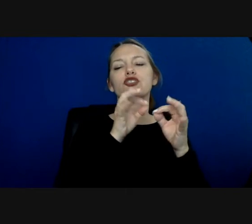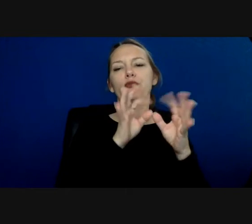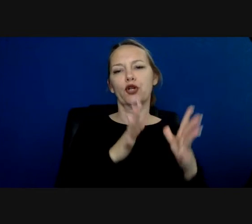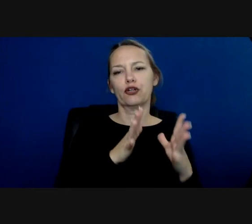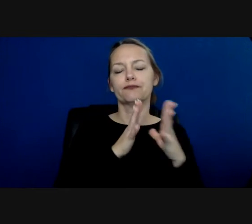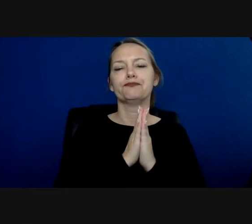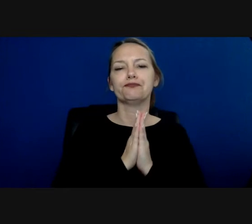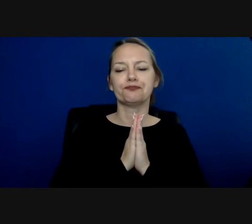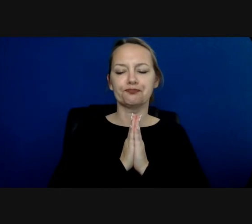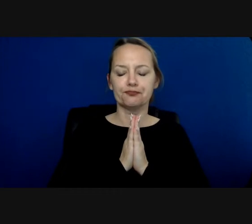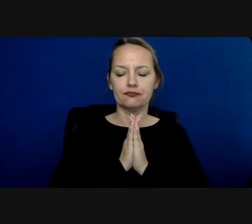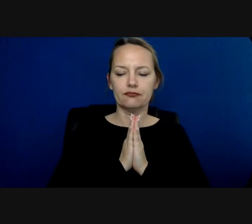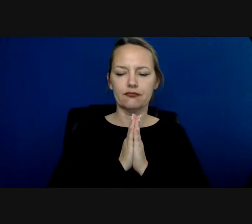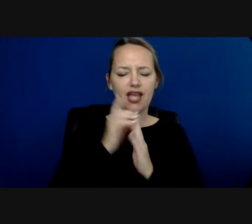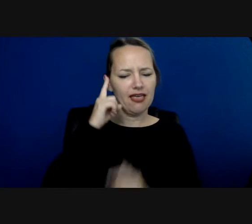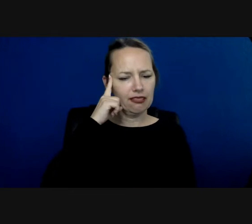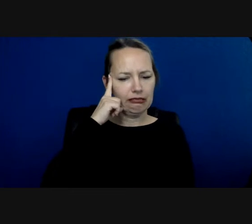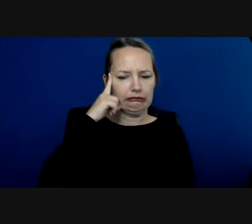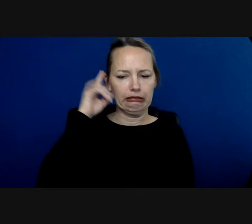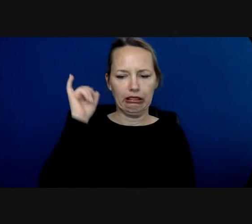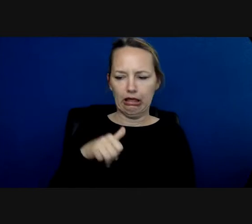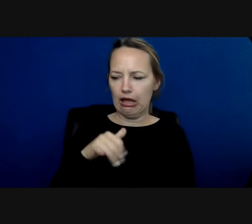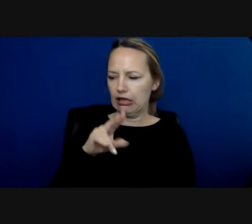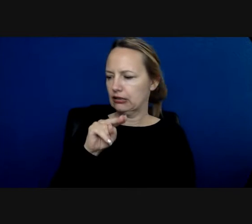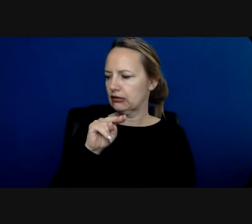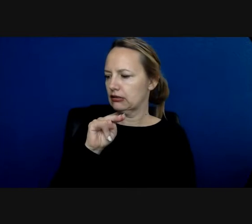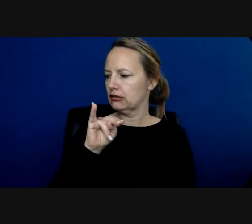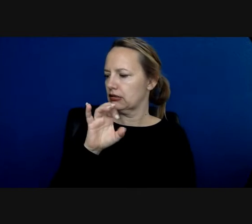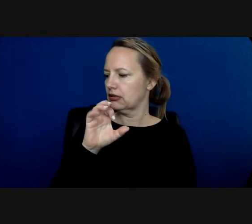I do believe that Nick... OK... there is no... sorry.